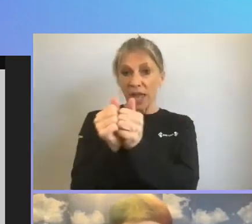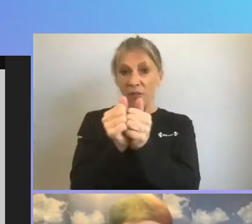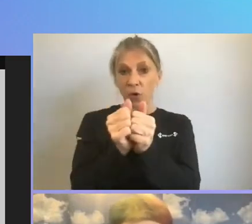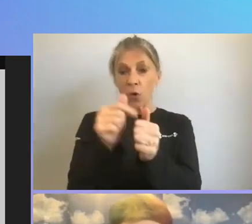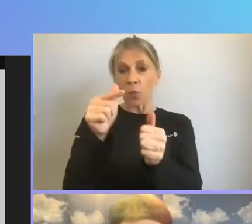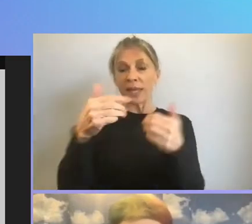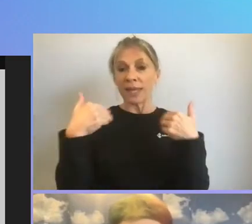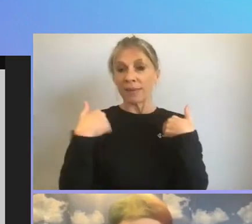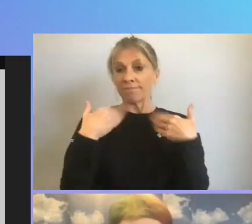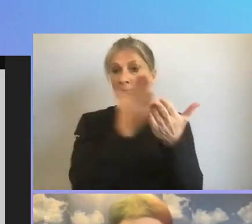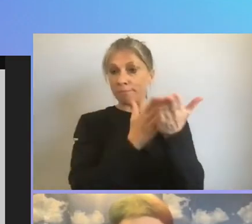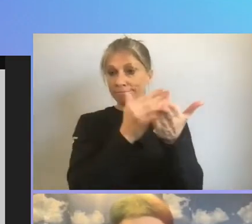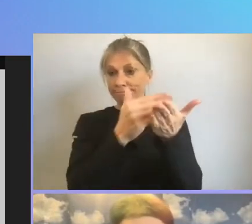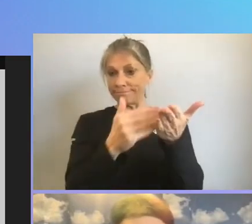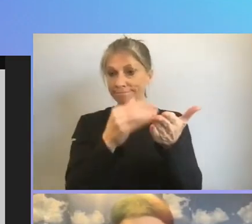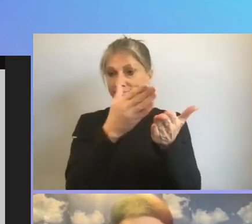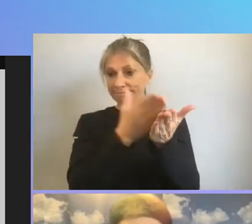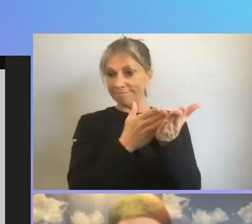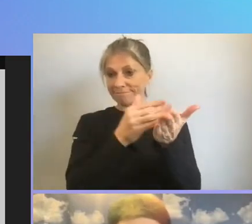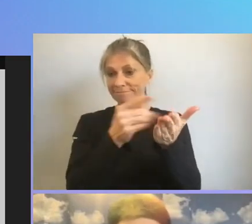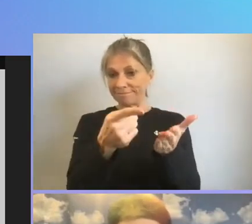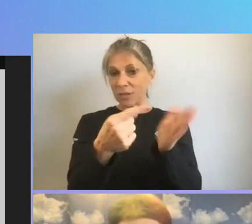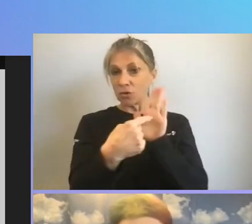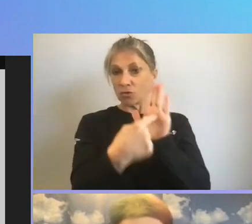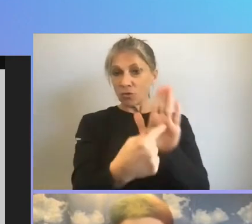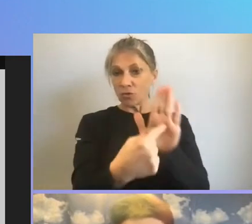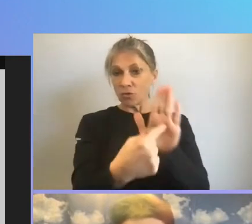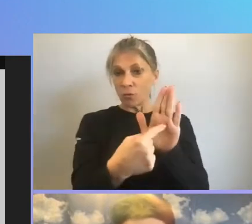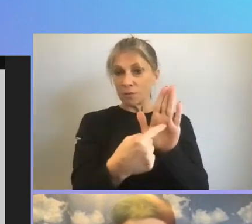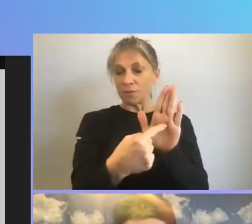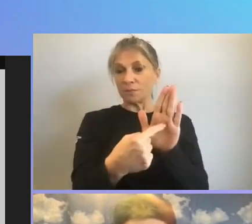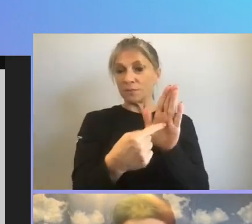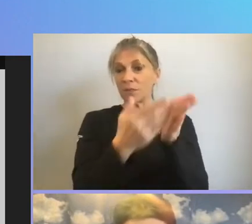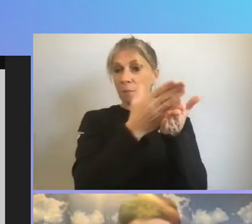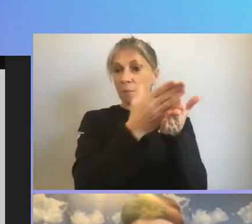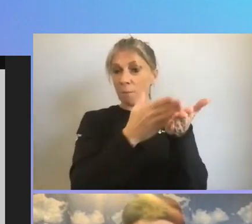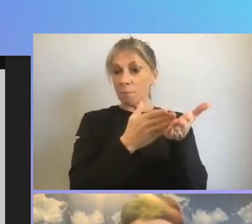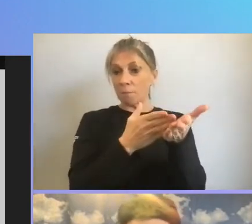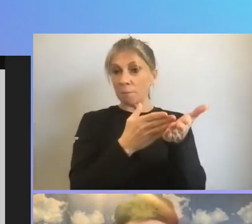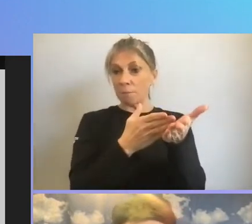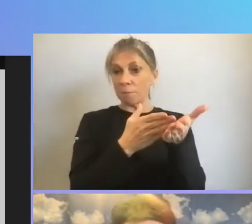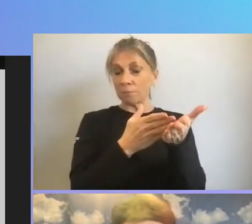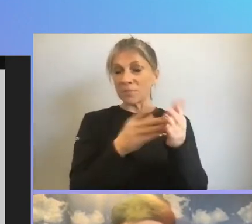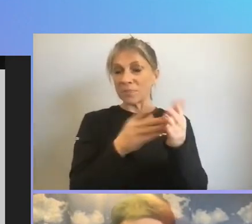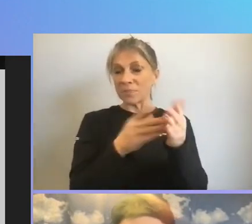chart which shows a slice of, uh